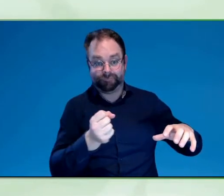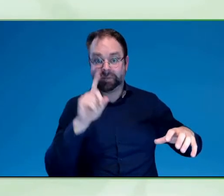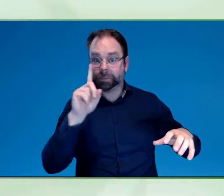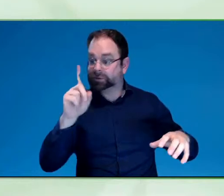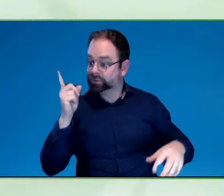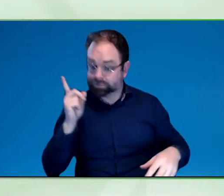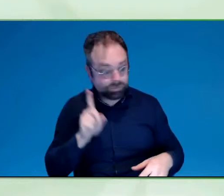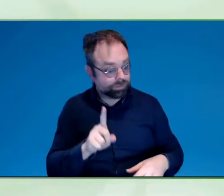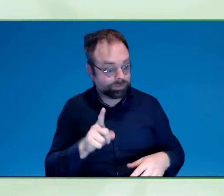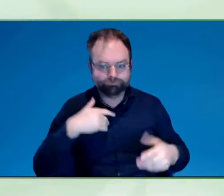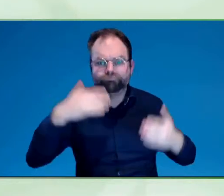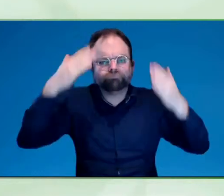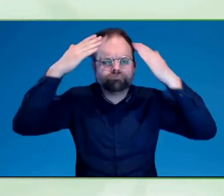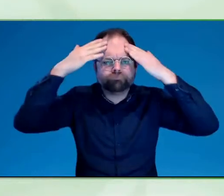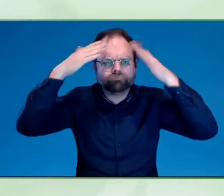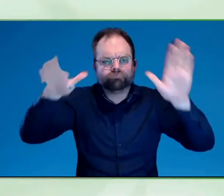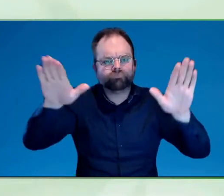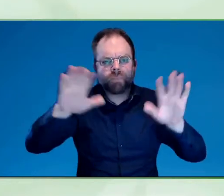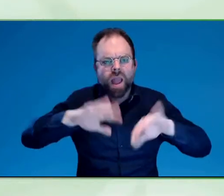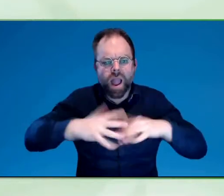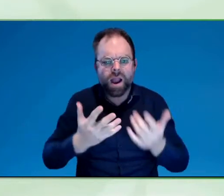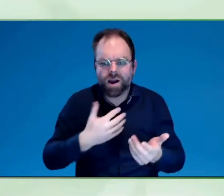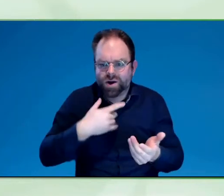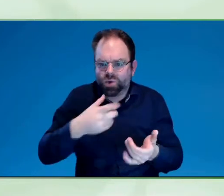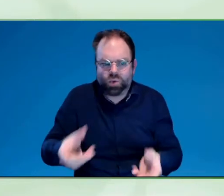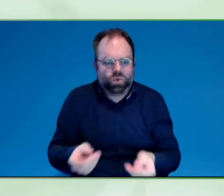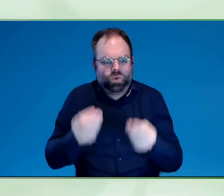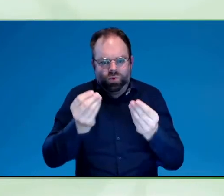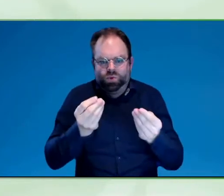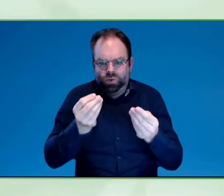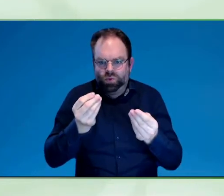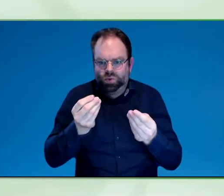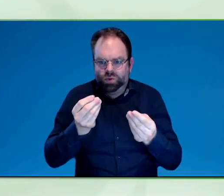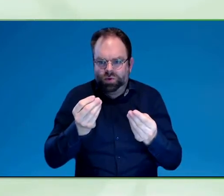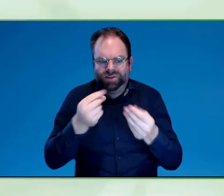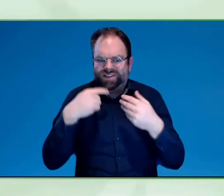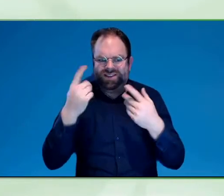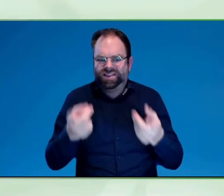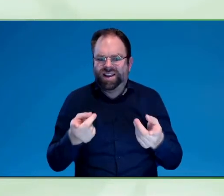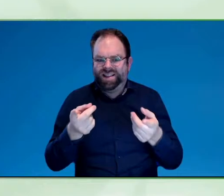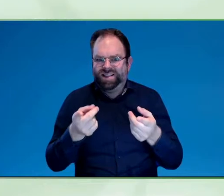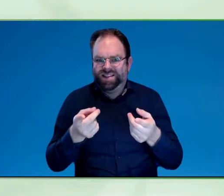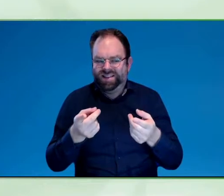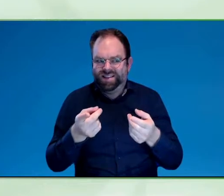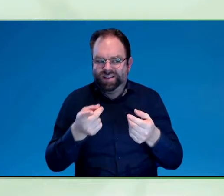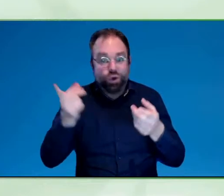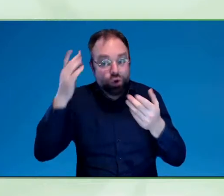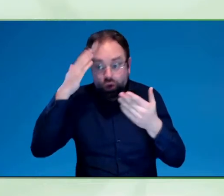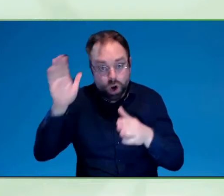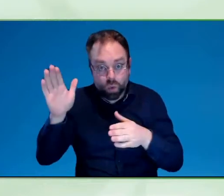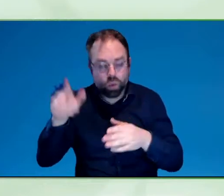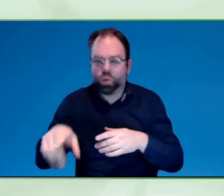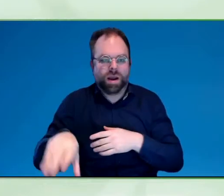And there is new technology that emerges daily. AI is really interesting.